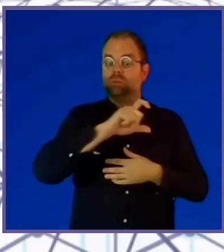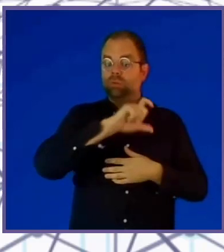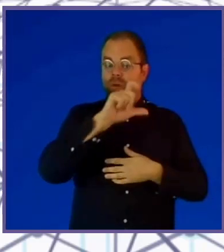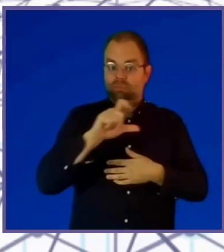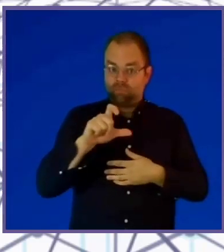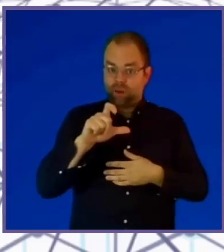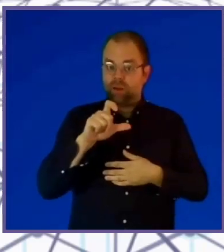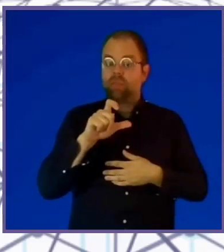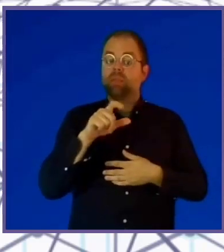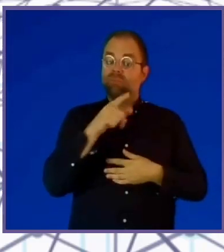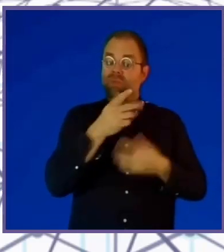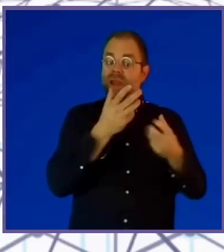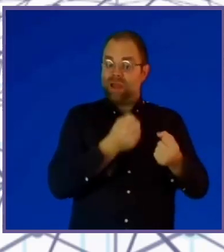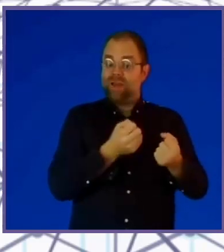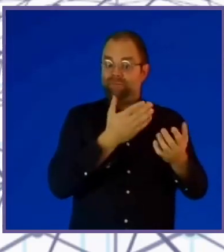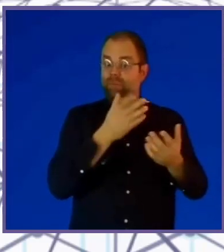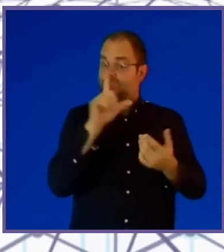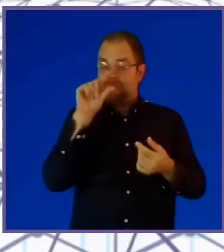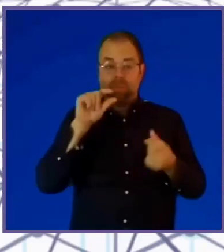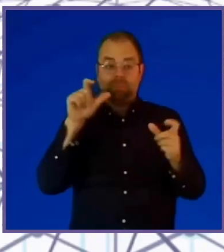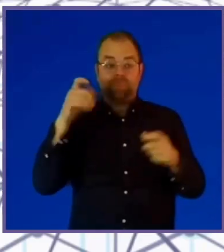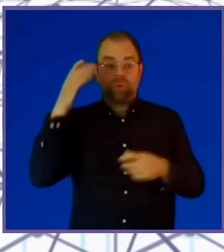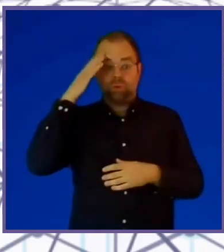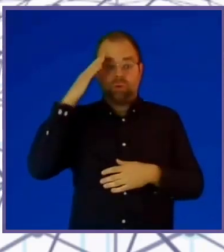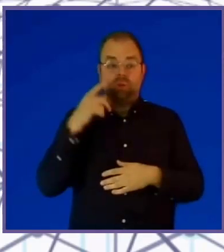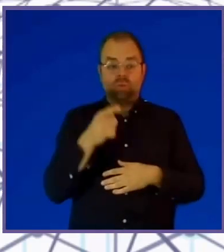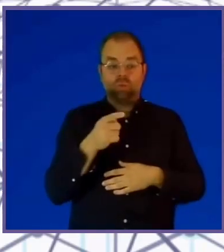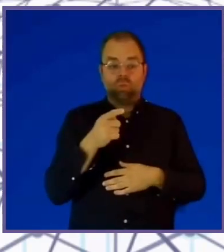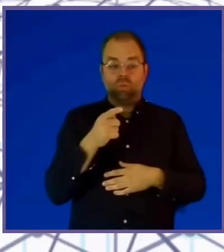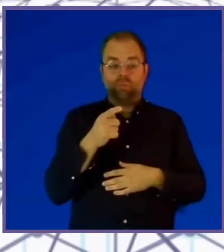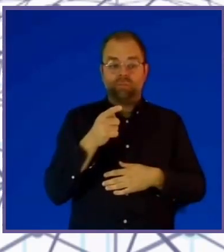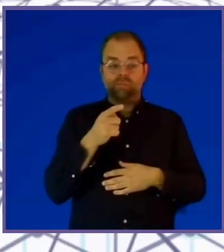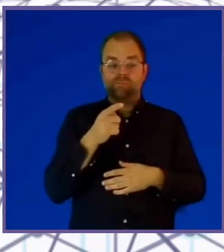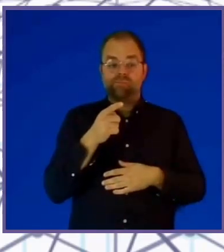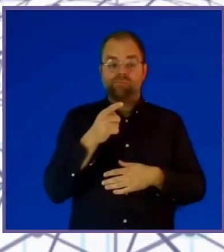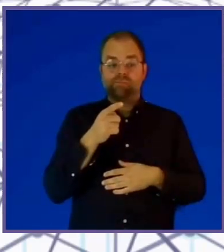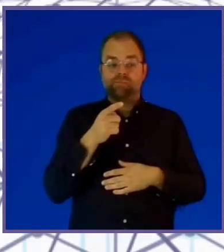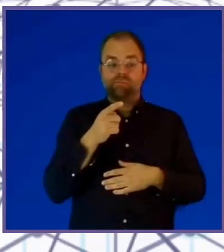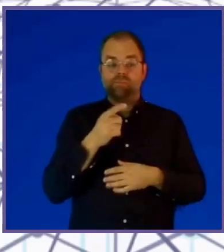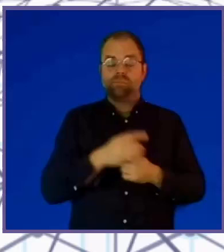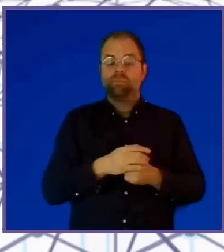a motivated and dynamic team is the key, like we have here.